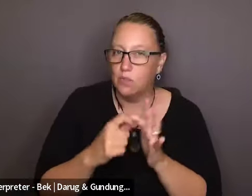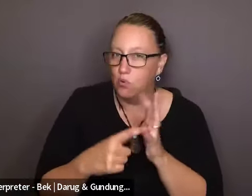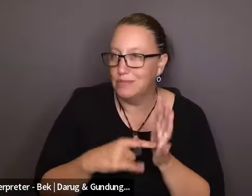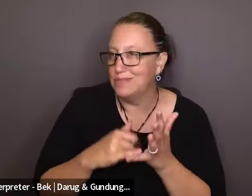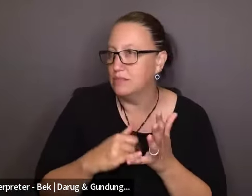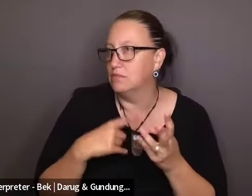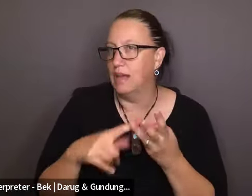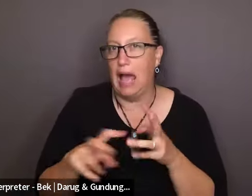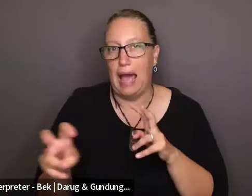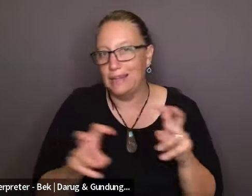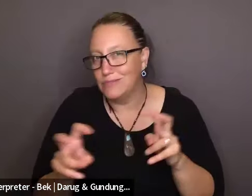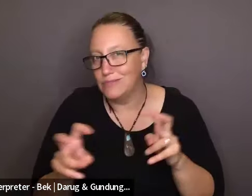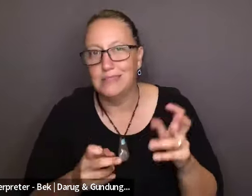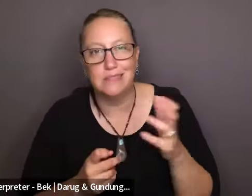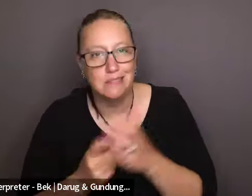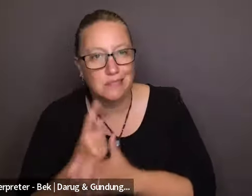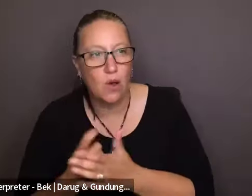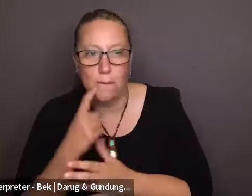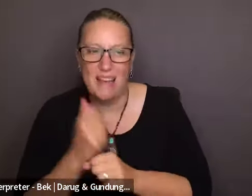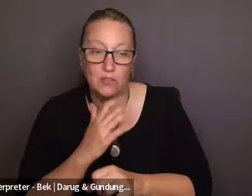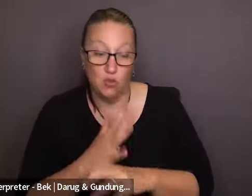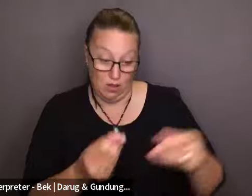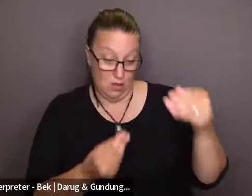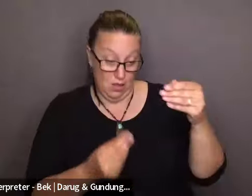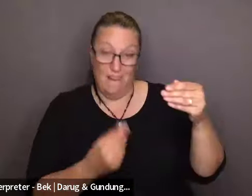findings means. This might look like co-authoring outputs